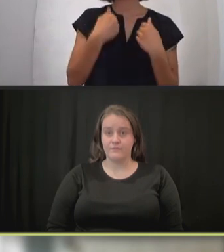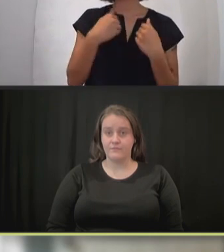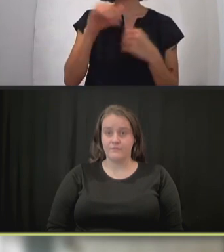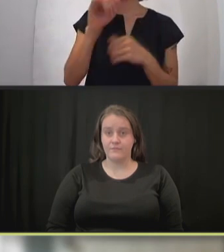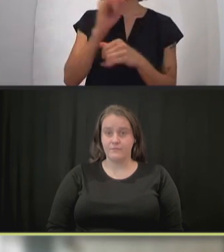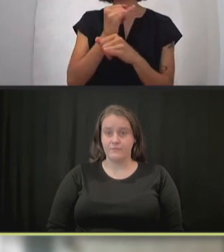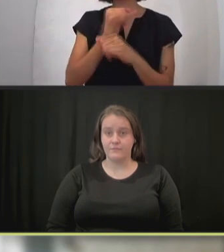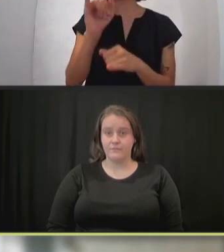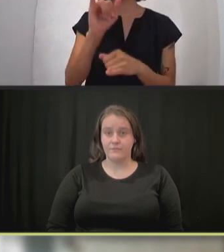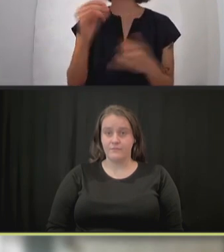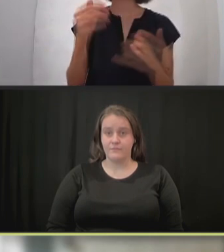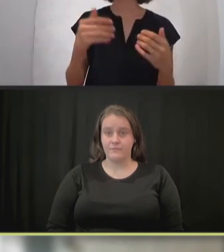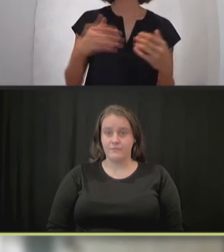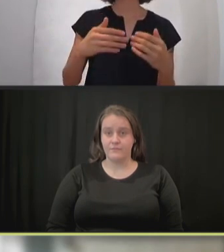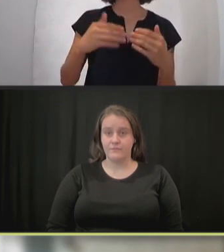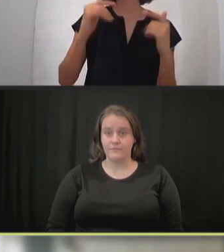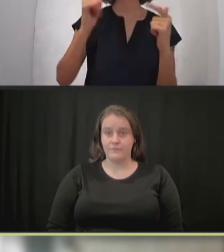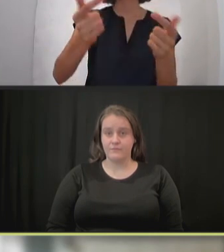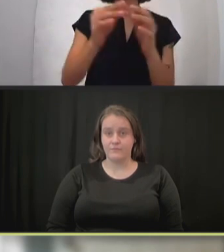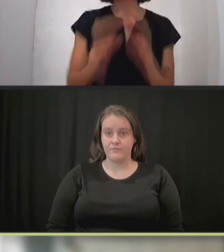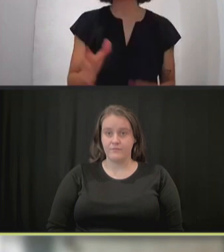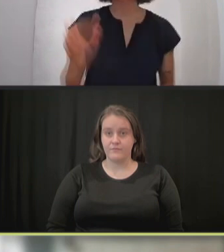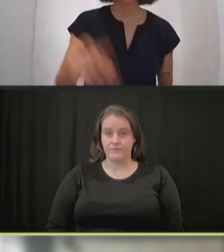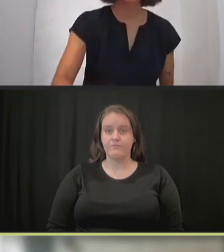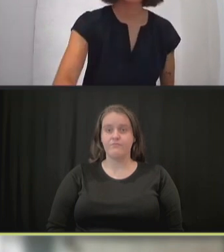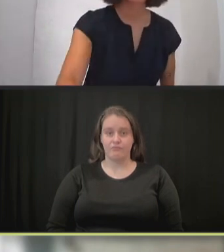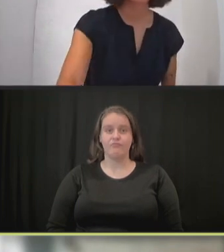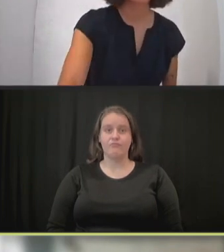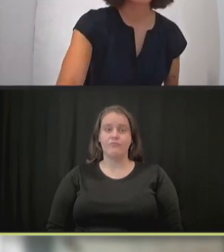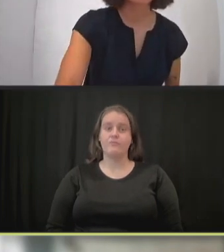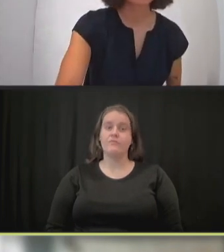So, if you look at a simple organism, like a plant, you see that, you know,